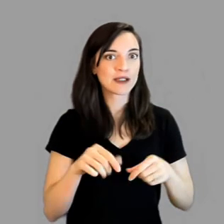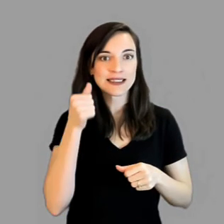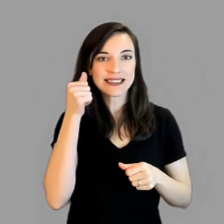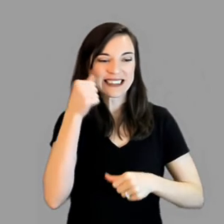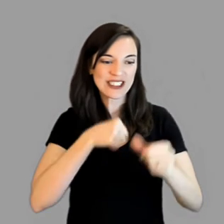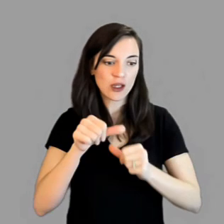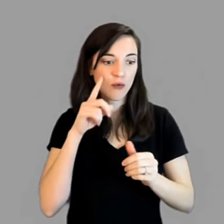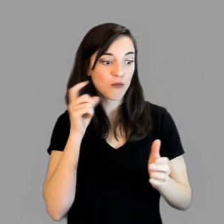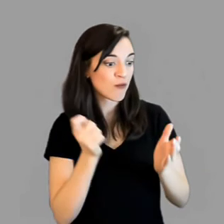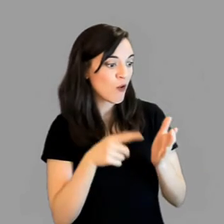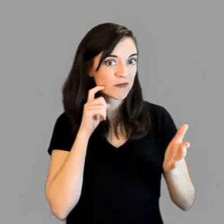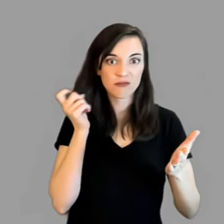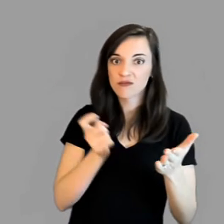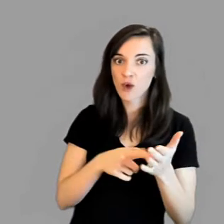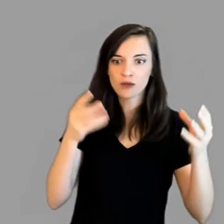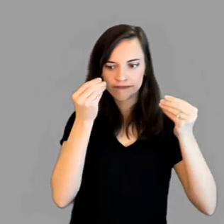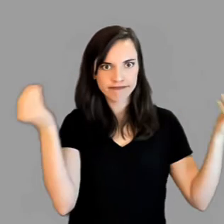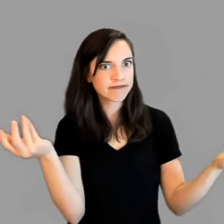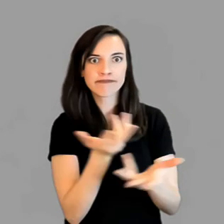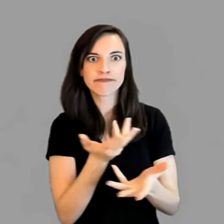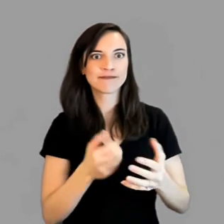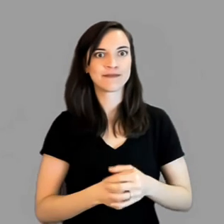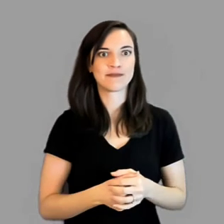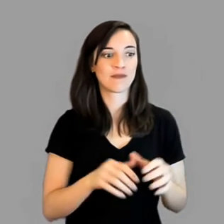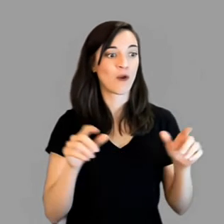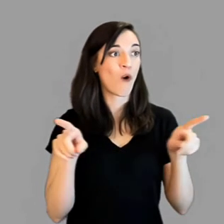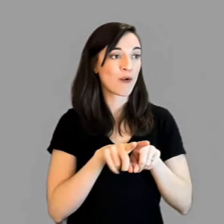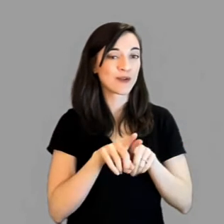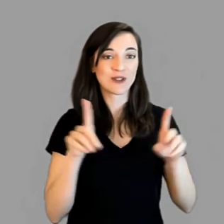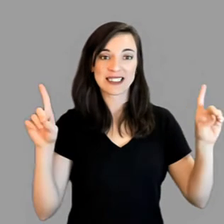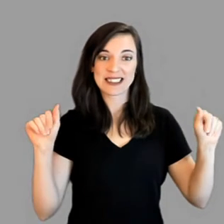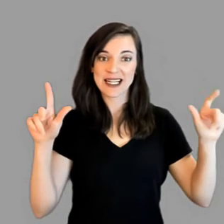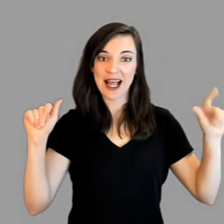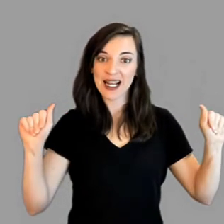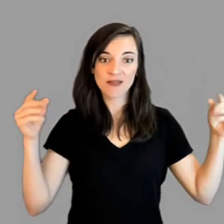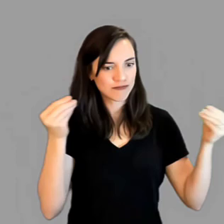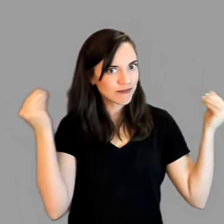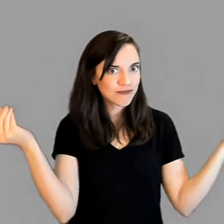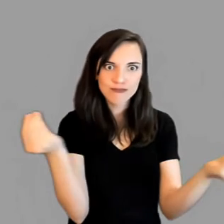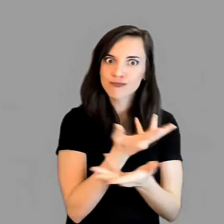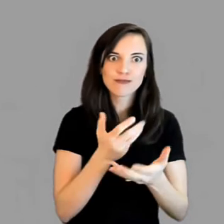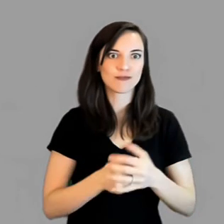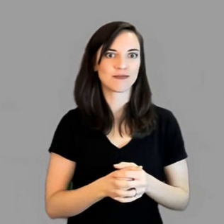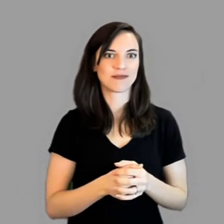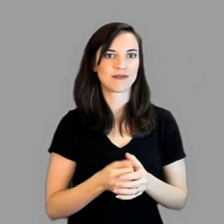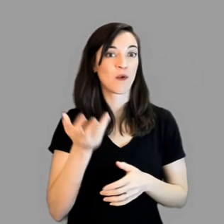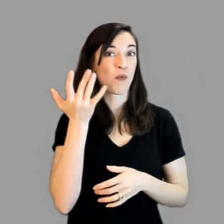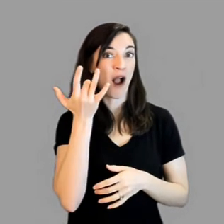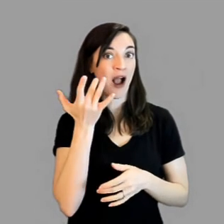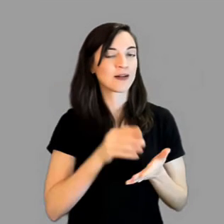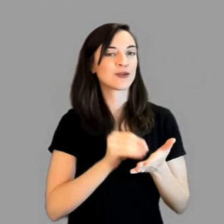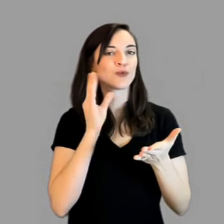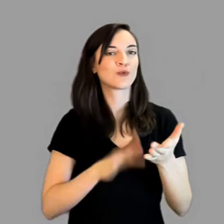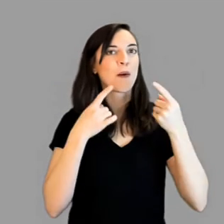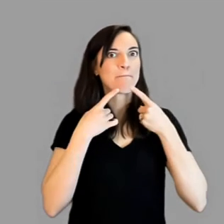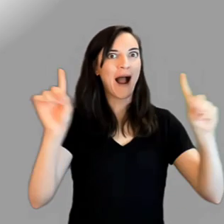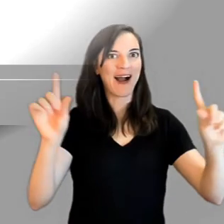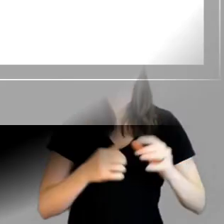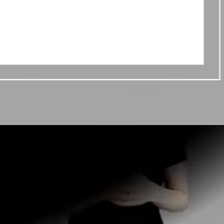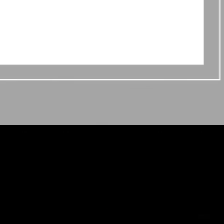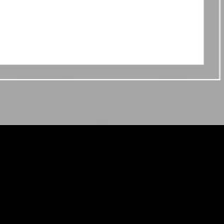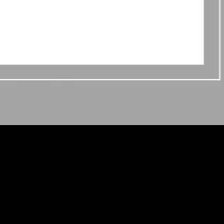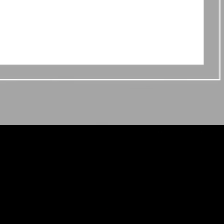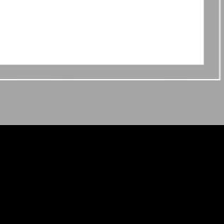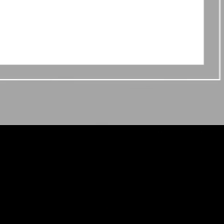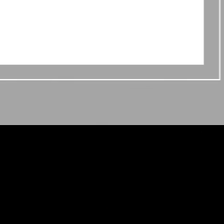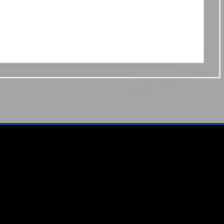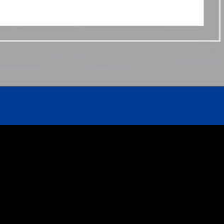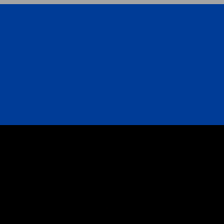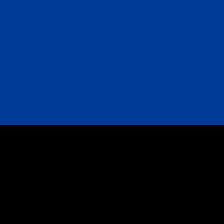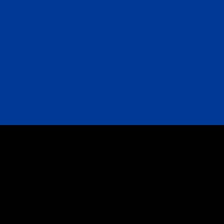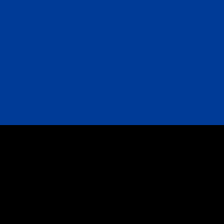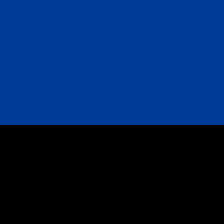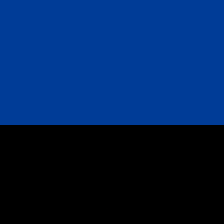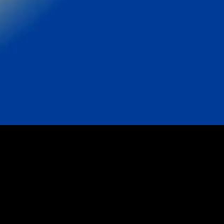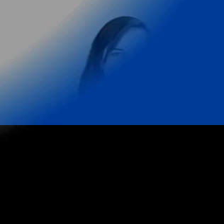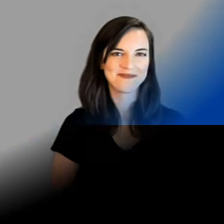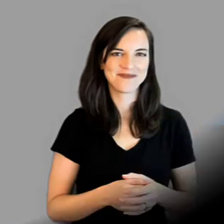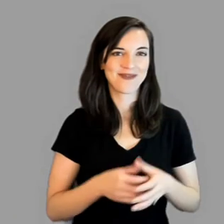noticing as well as the sharing of data is necessary for student success.